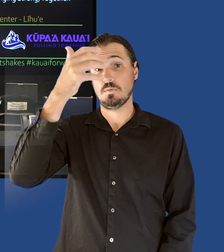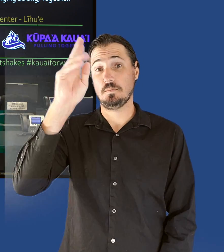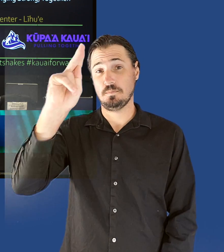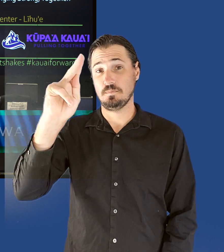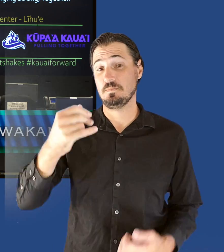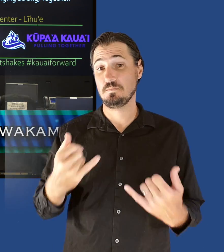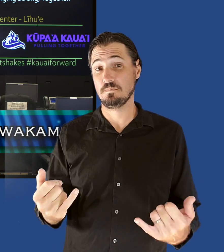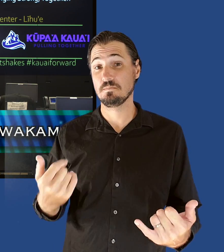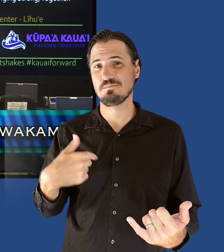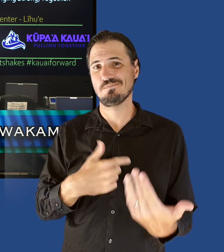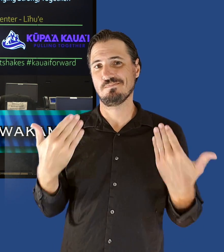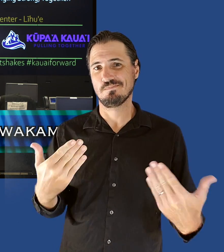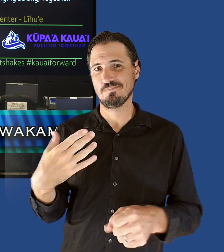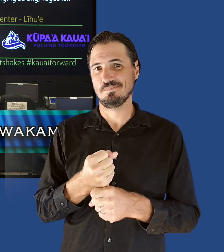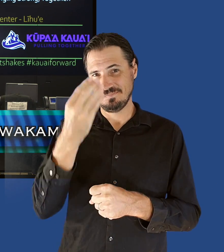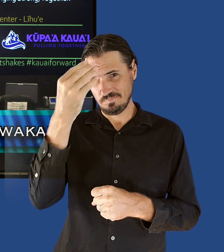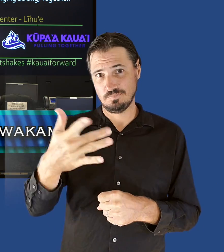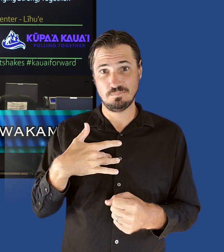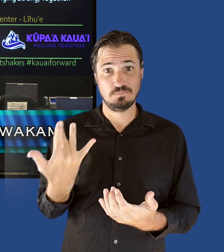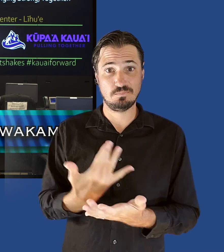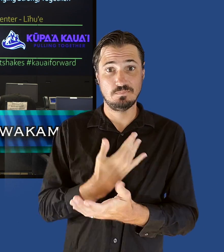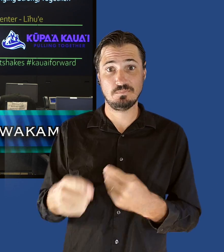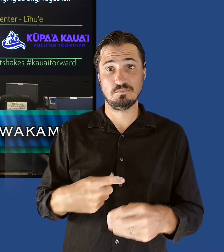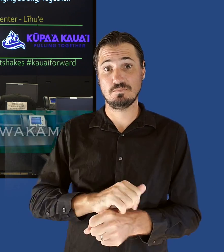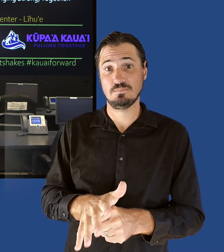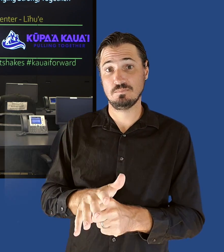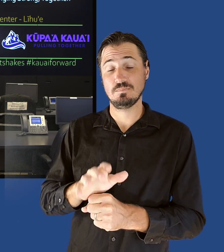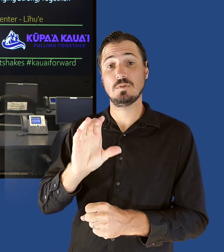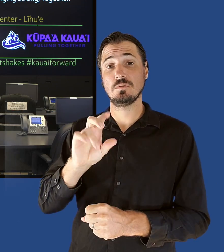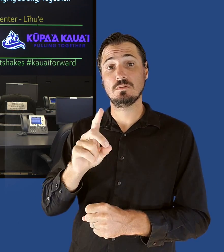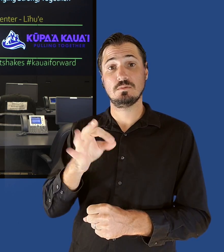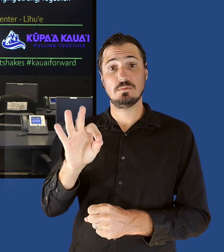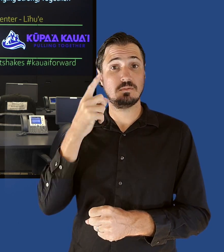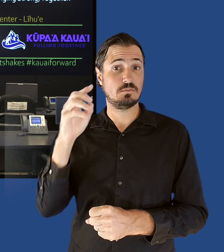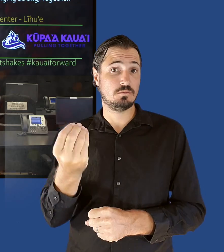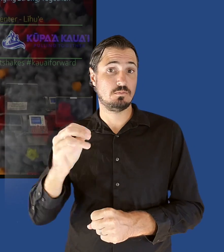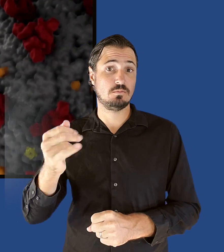Aloha Kaua‘i. Here is our daily COVID-19 briefing from Team Kaua‘i for Monday, June 22.